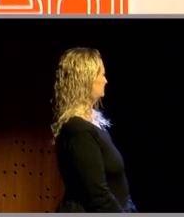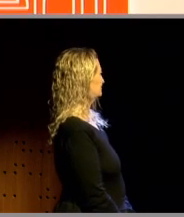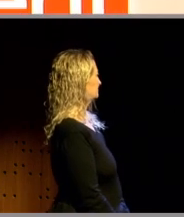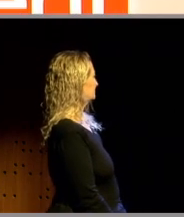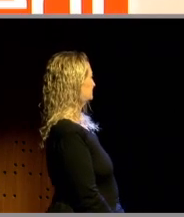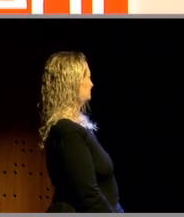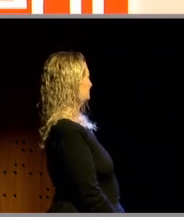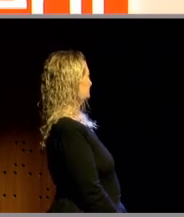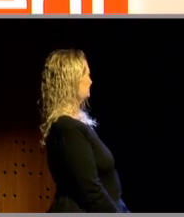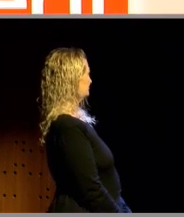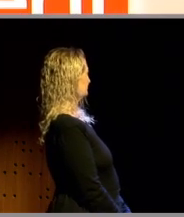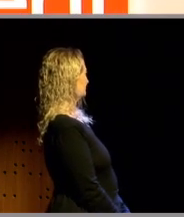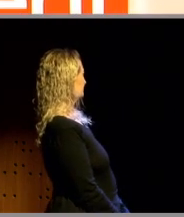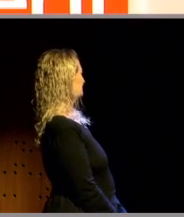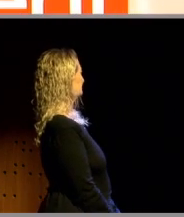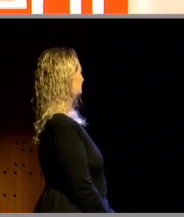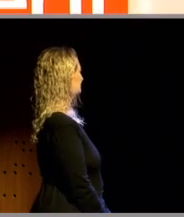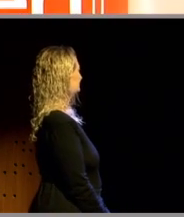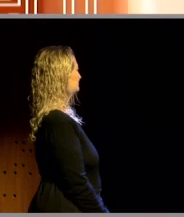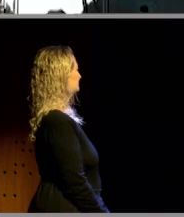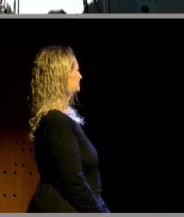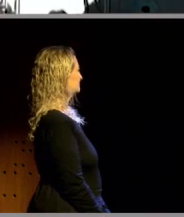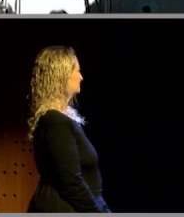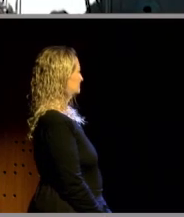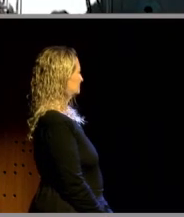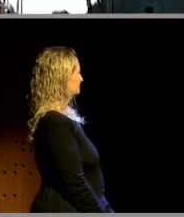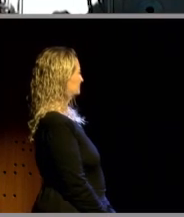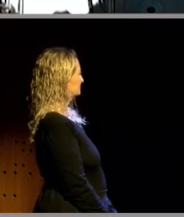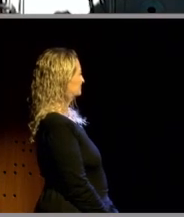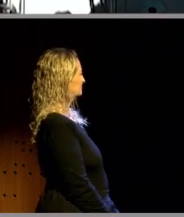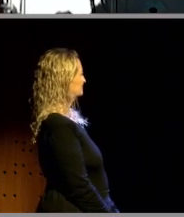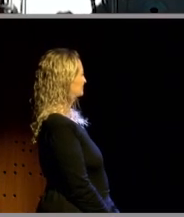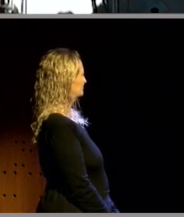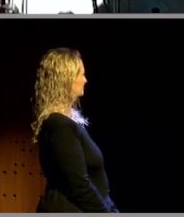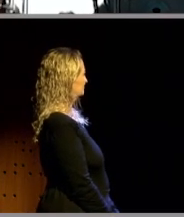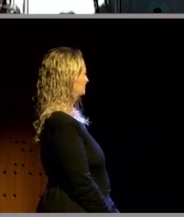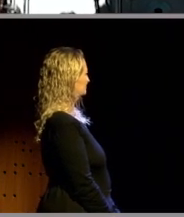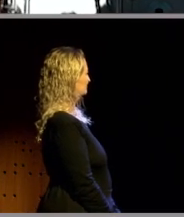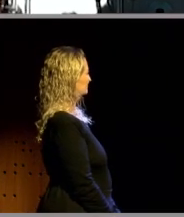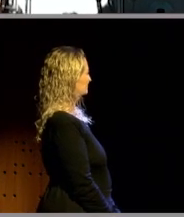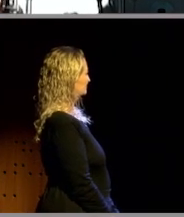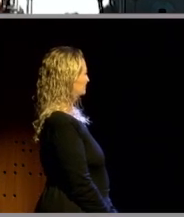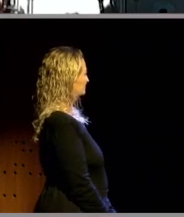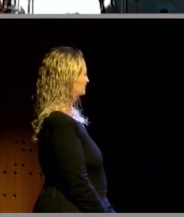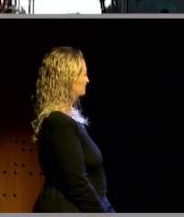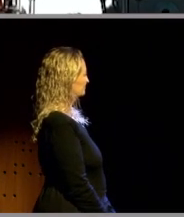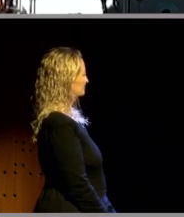Got Talent grand finale where he impressed audiences and judges alike. Since then, Dean has performed at many events,